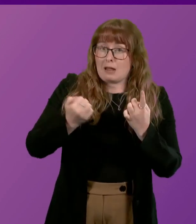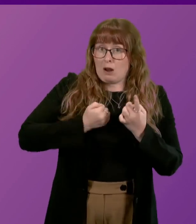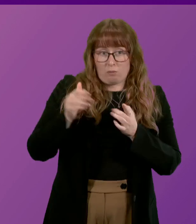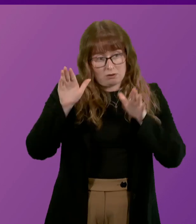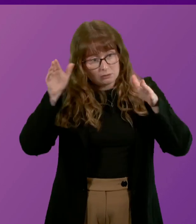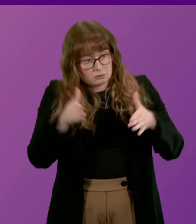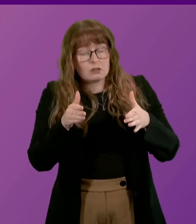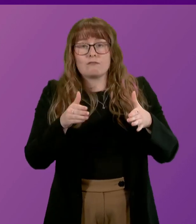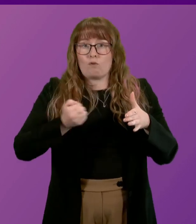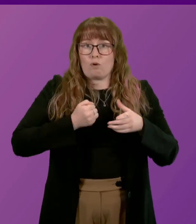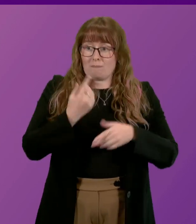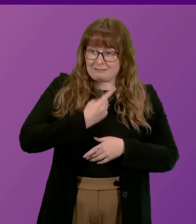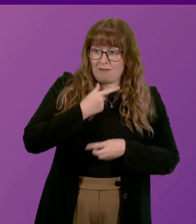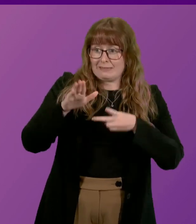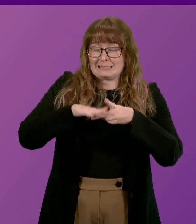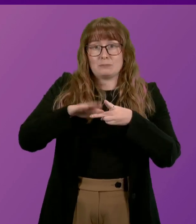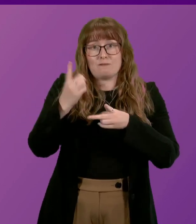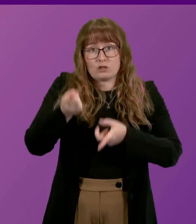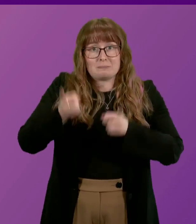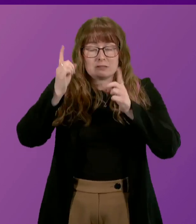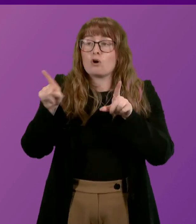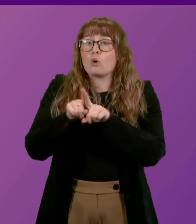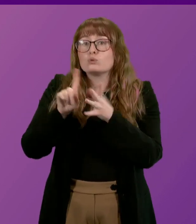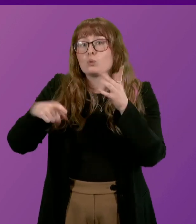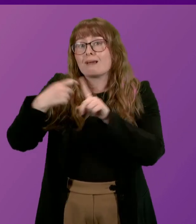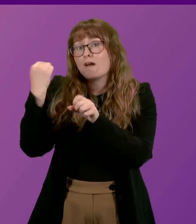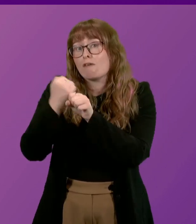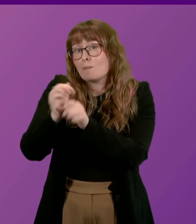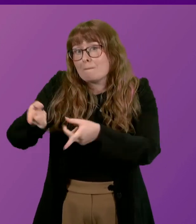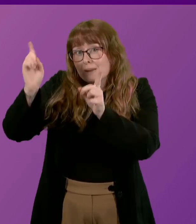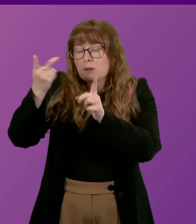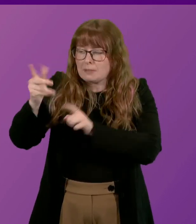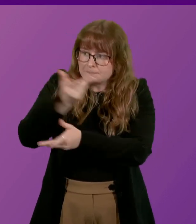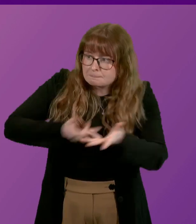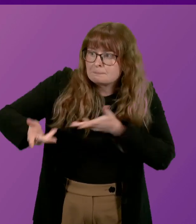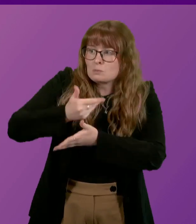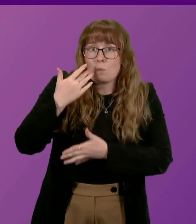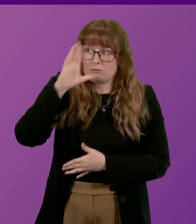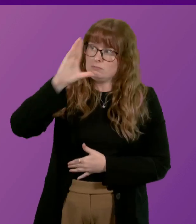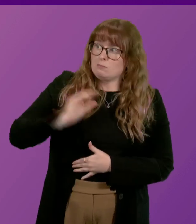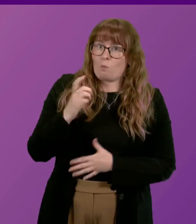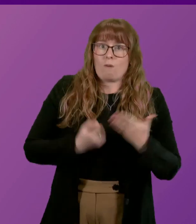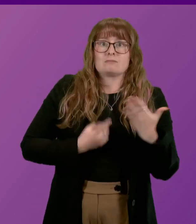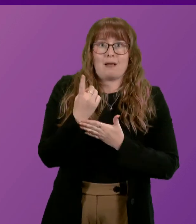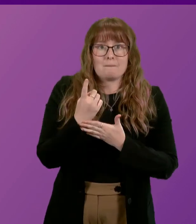the Deputy First Minister’s and United Kingdom Government ministers’ focus and attention since we became aware of the situation that has been developing over